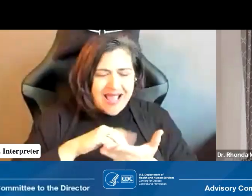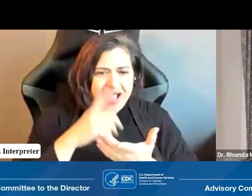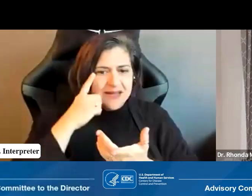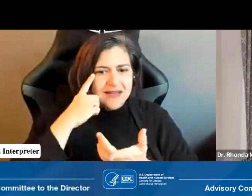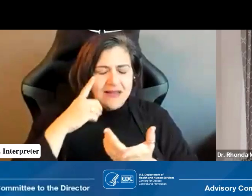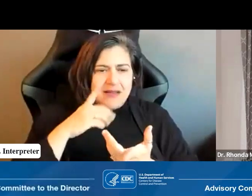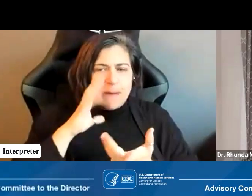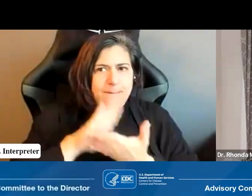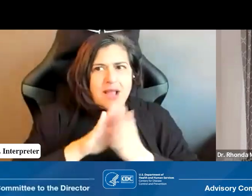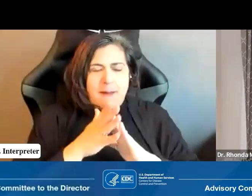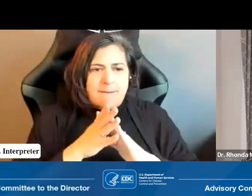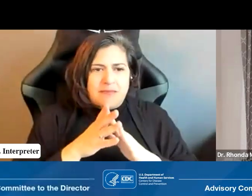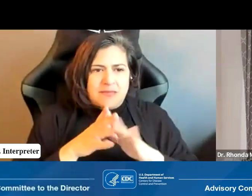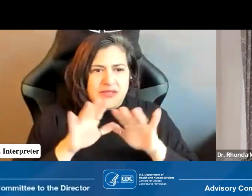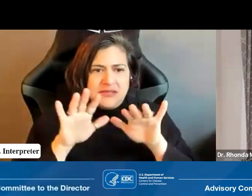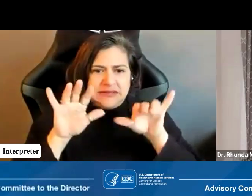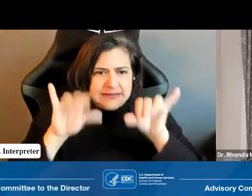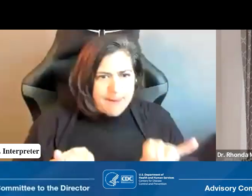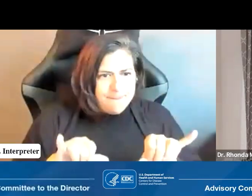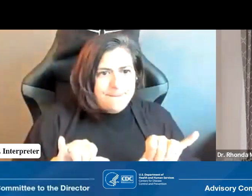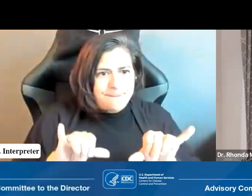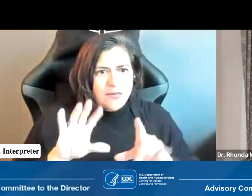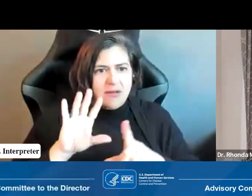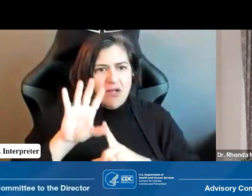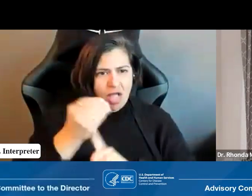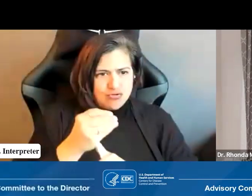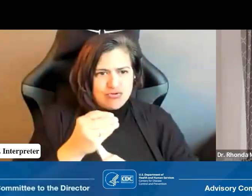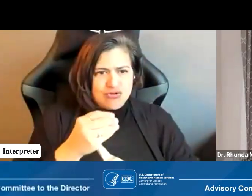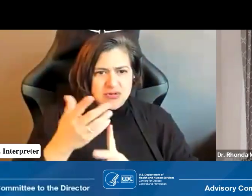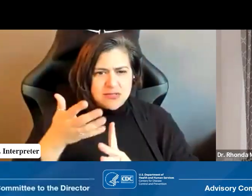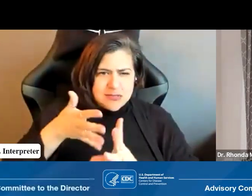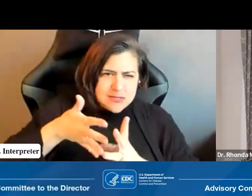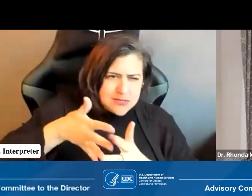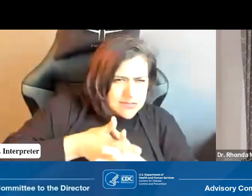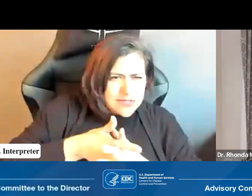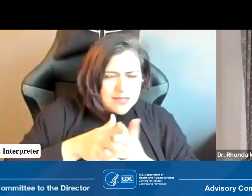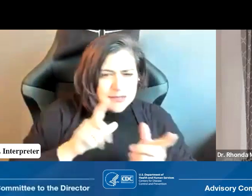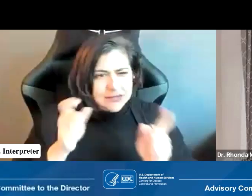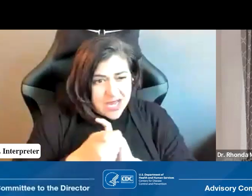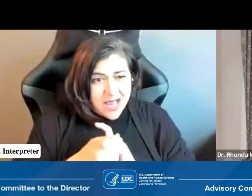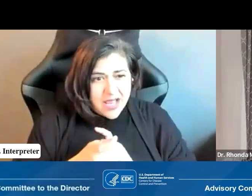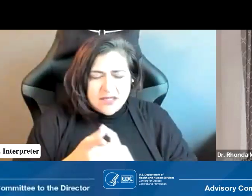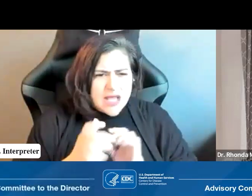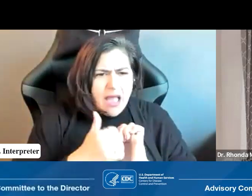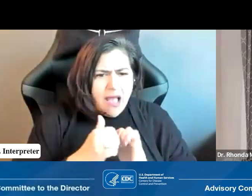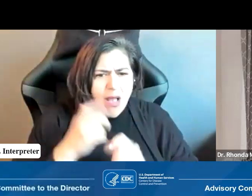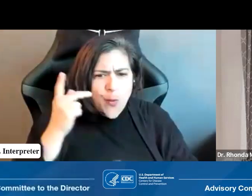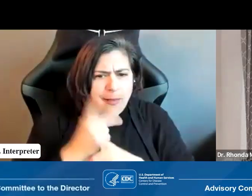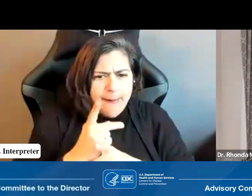I think that is one way to keep it, you know, at a front of mind, so to speak. Absolutely.